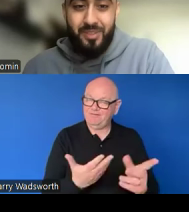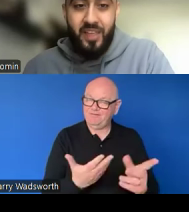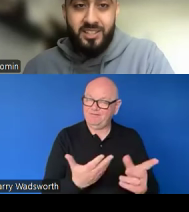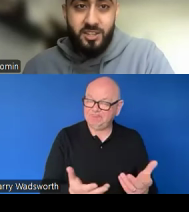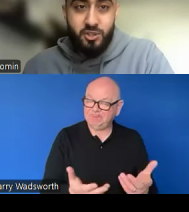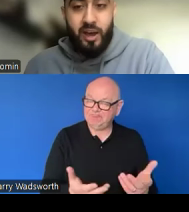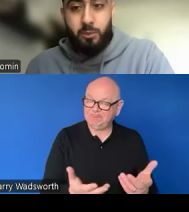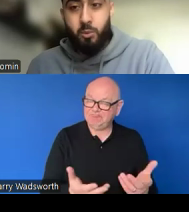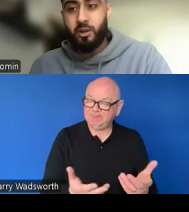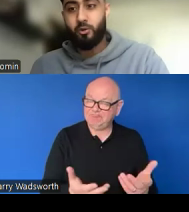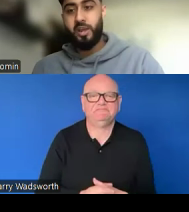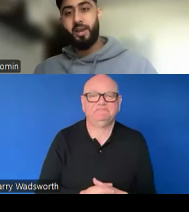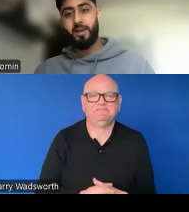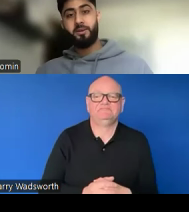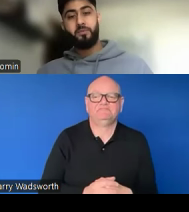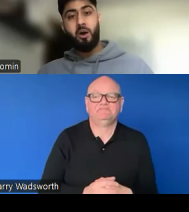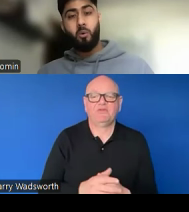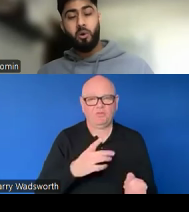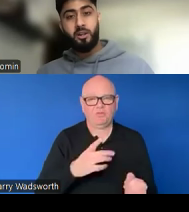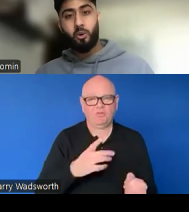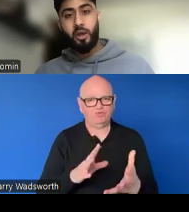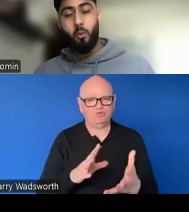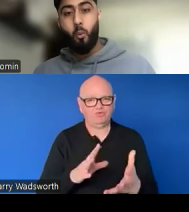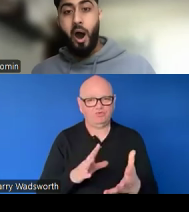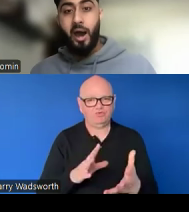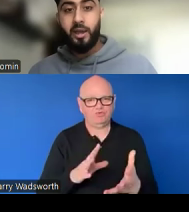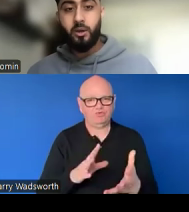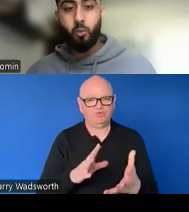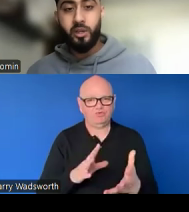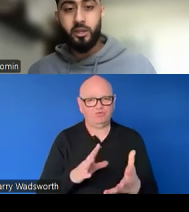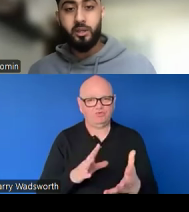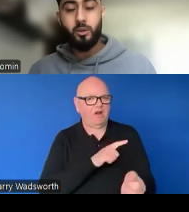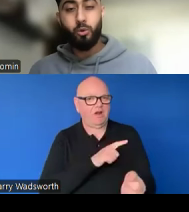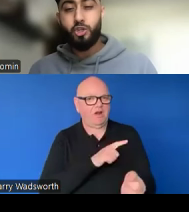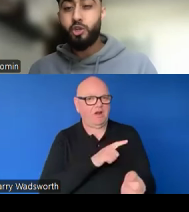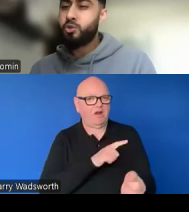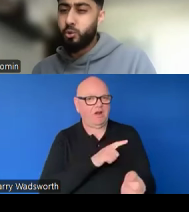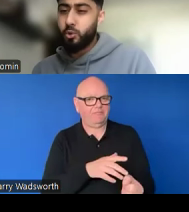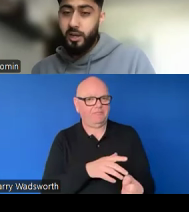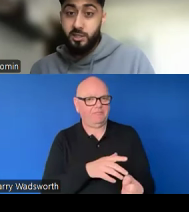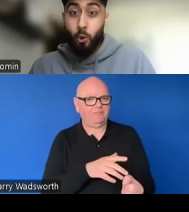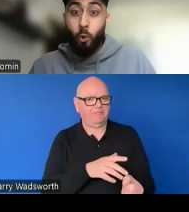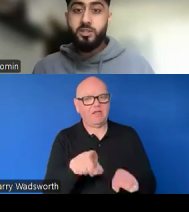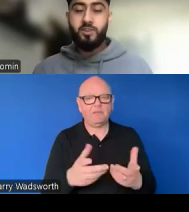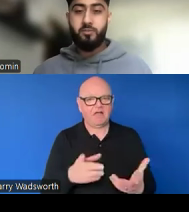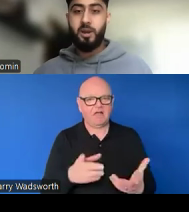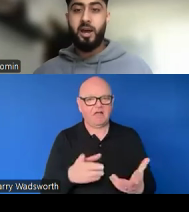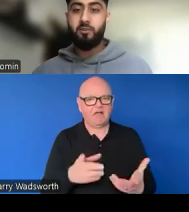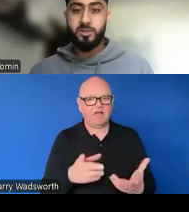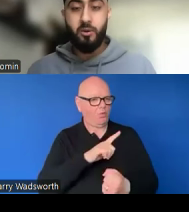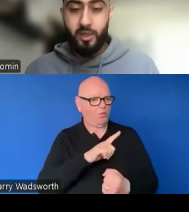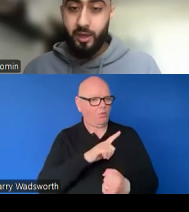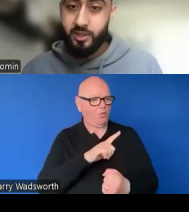That's the sort of ad we want to create. Now I want to look at why we would choose Google Ads. There's loads of different platforms out there.